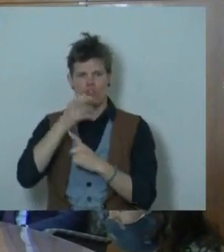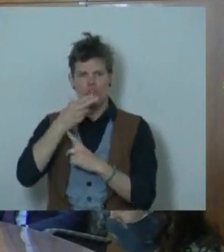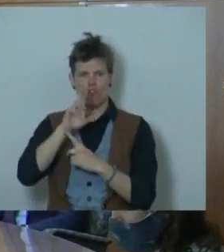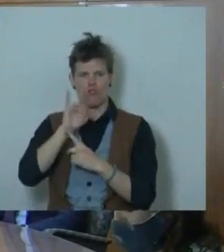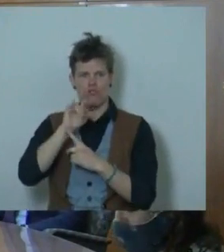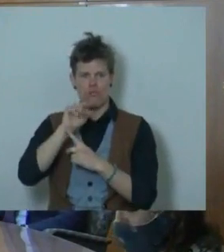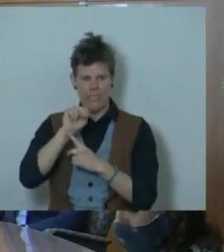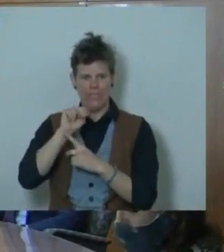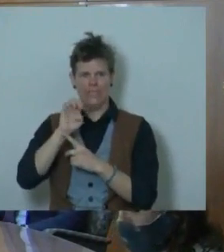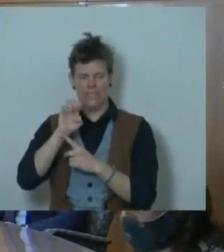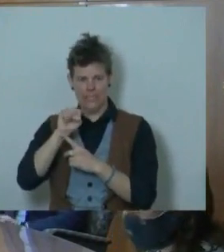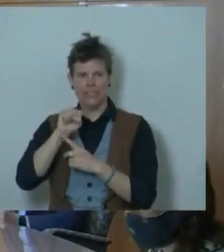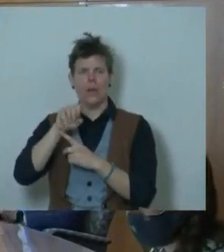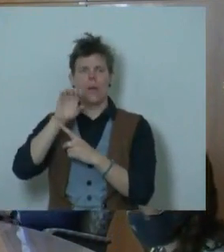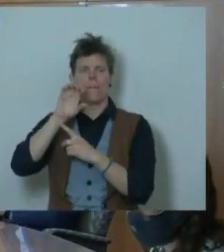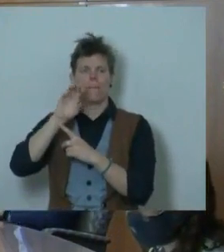LET’S TAKE QUESTIONS.